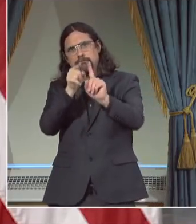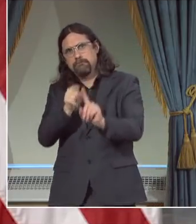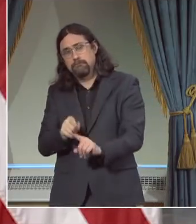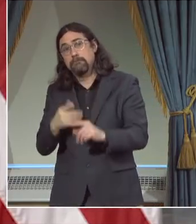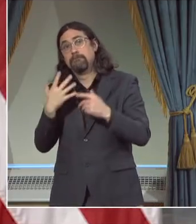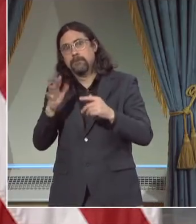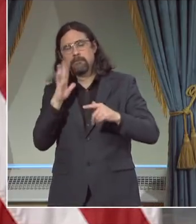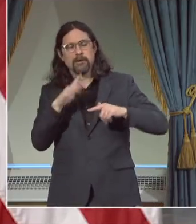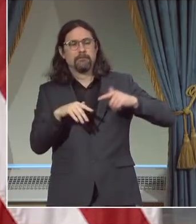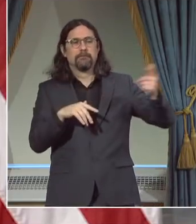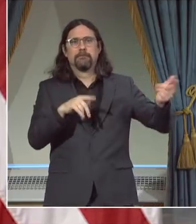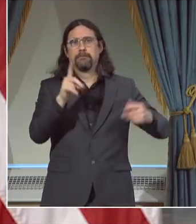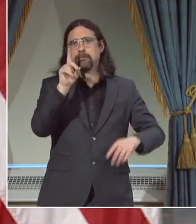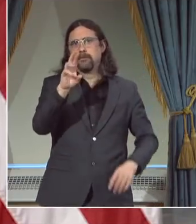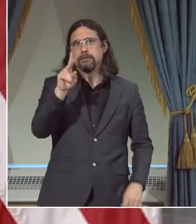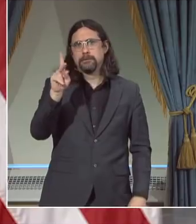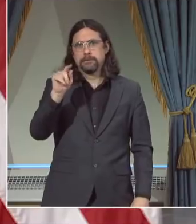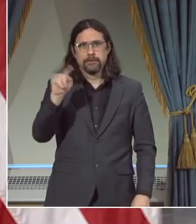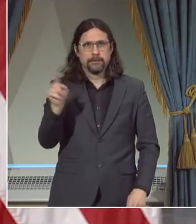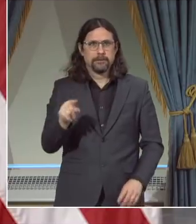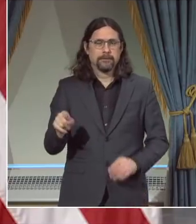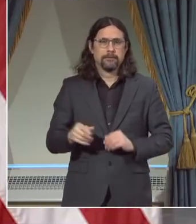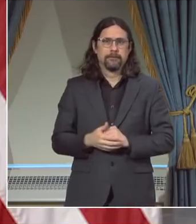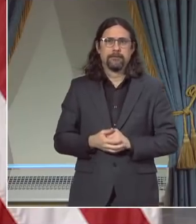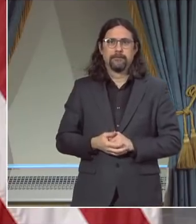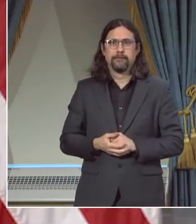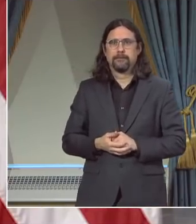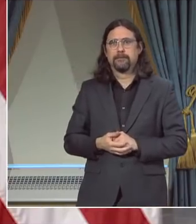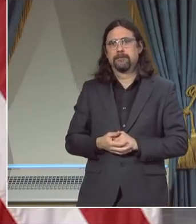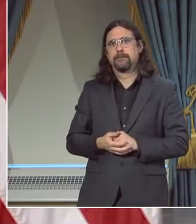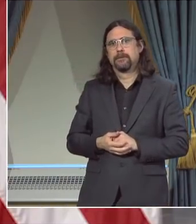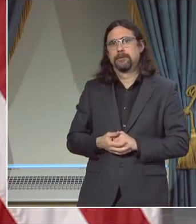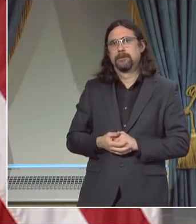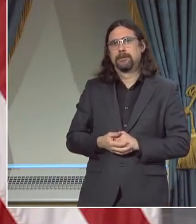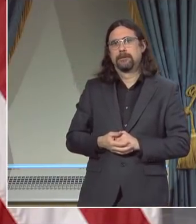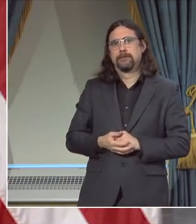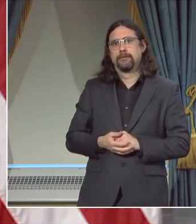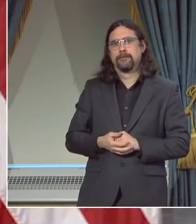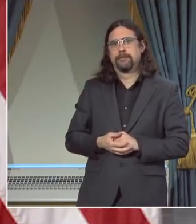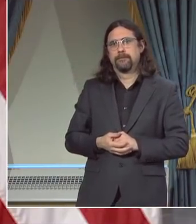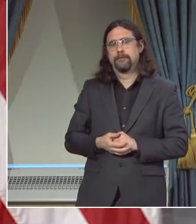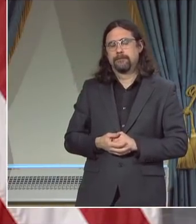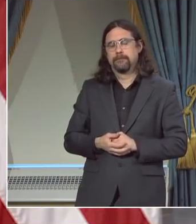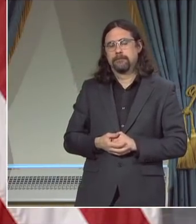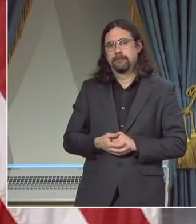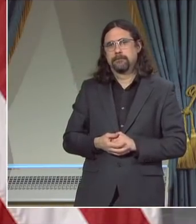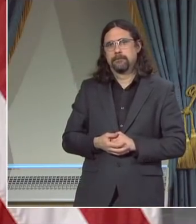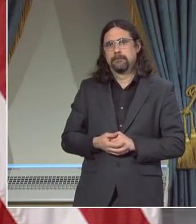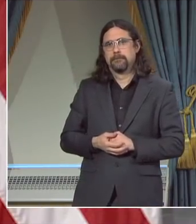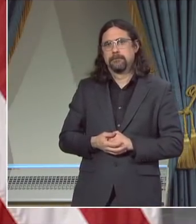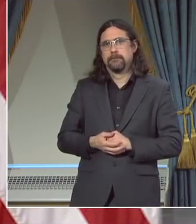POINTS.